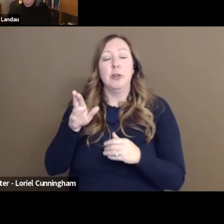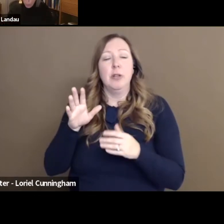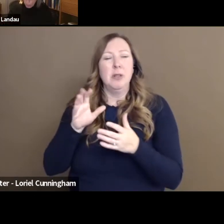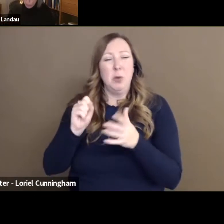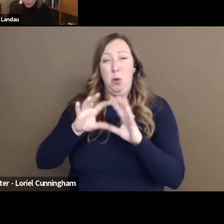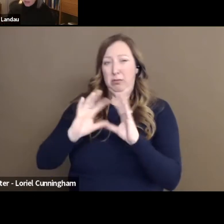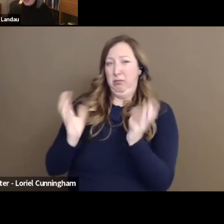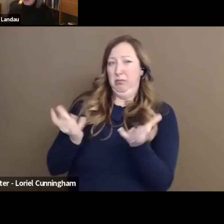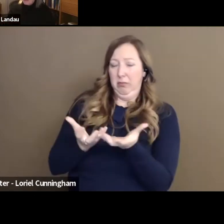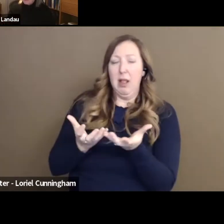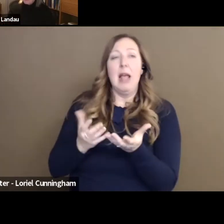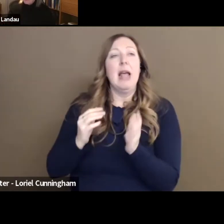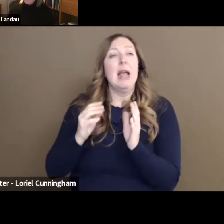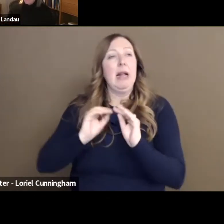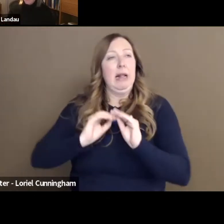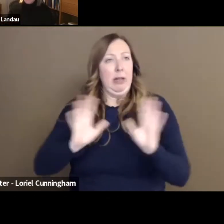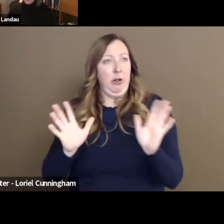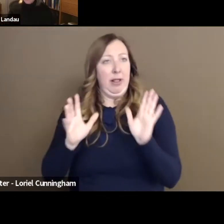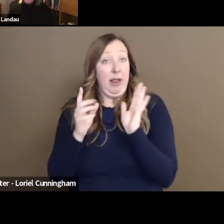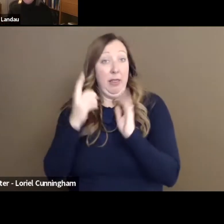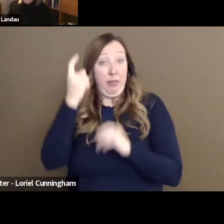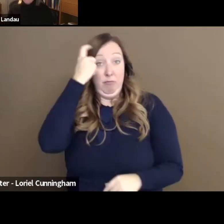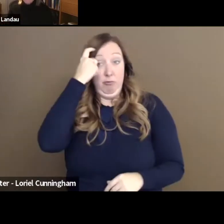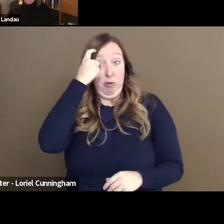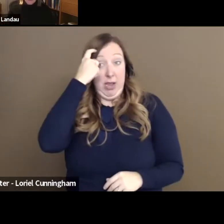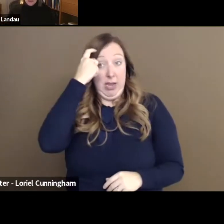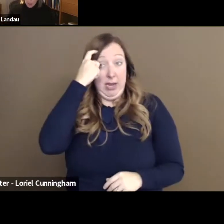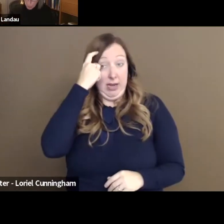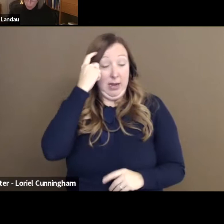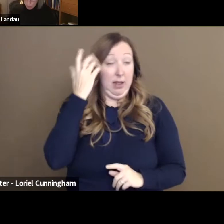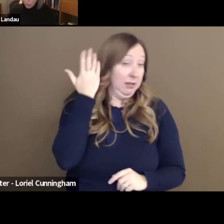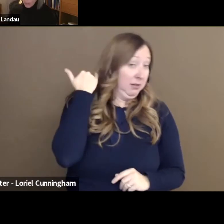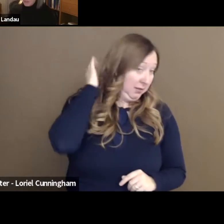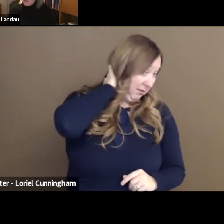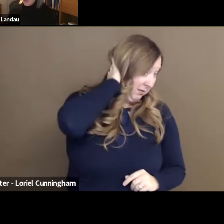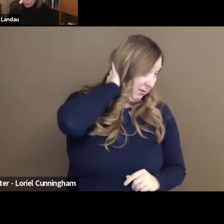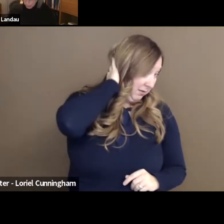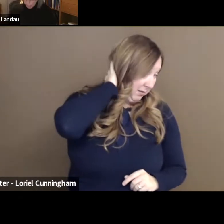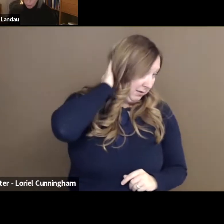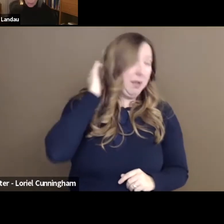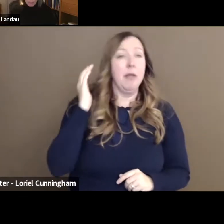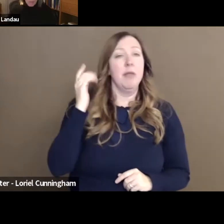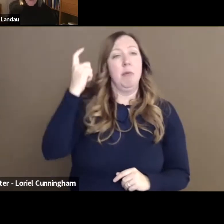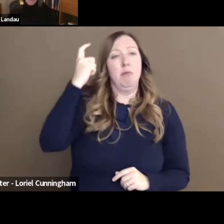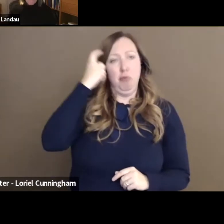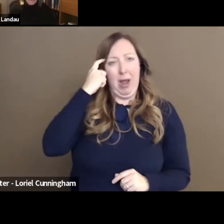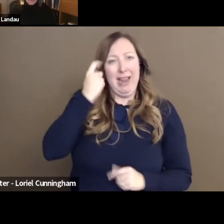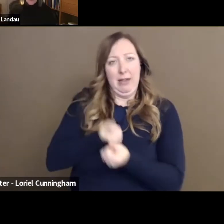representing uh is causing or uh some